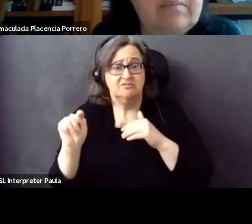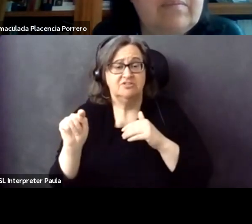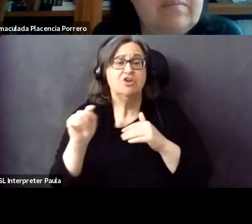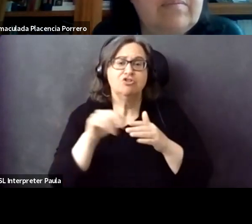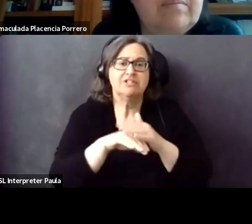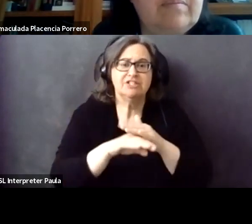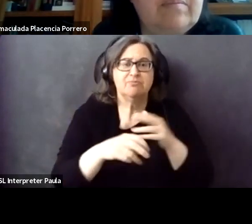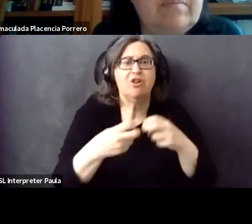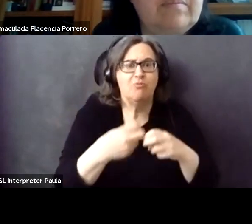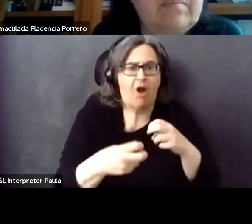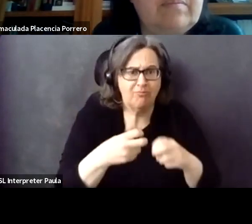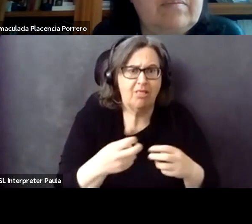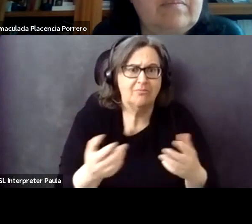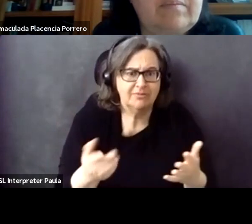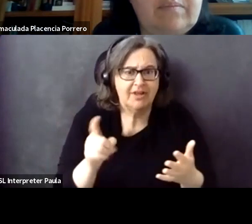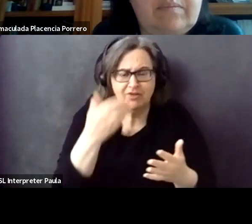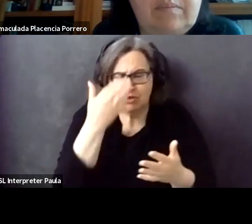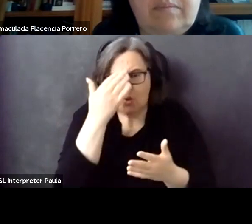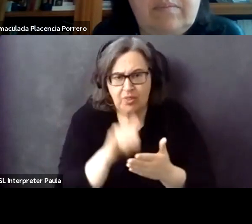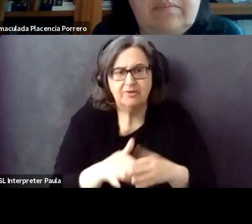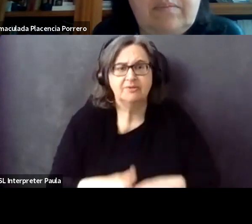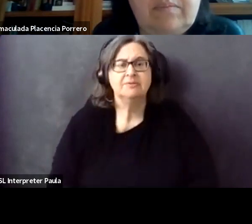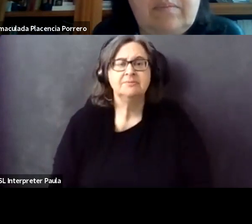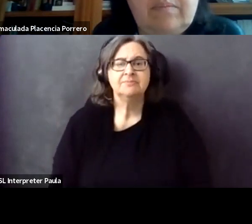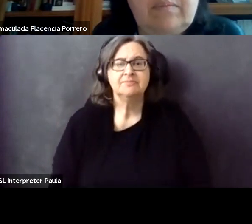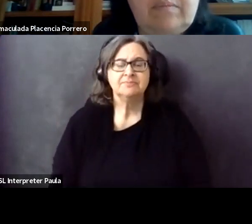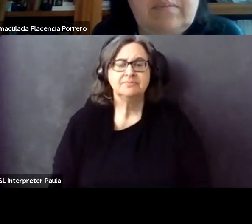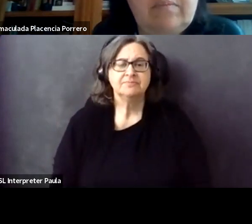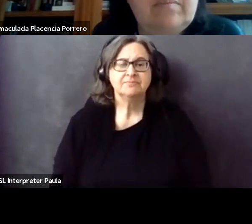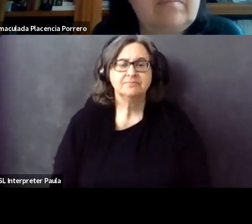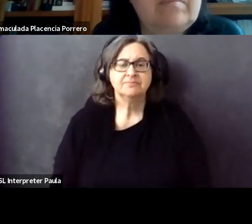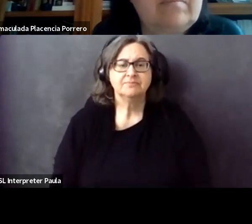to first become aware of the fact that there is an